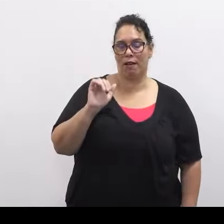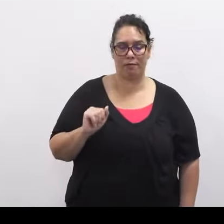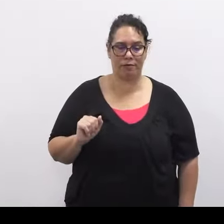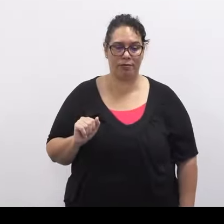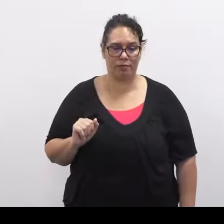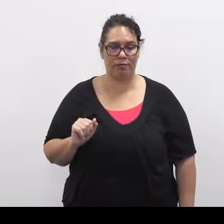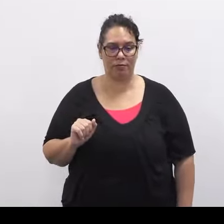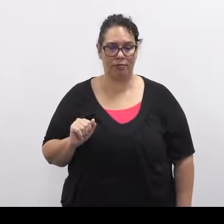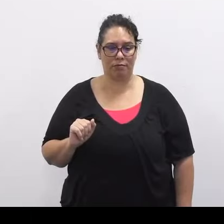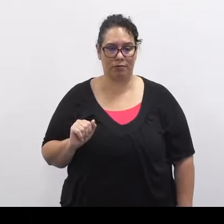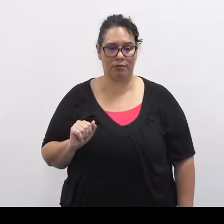That'd be changing.